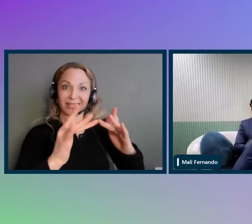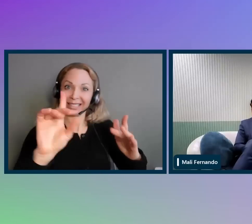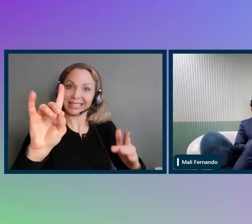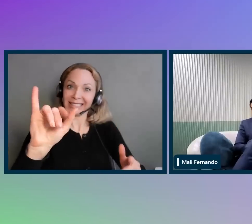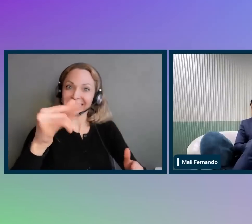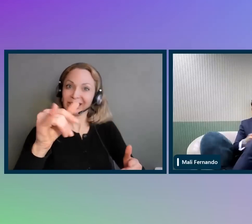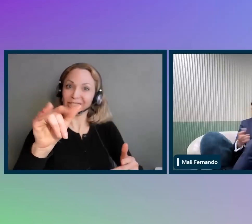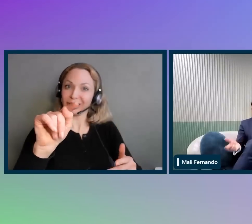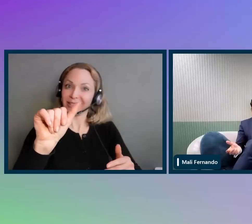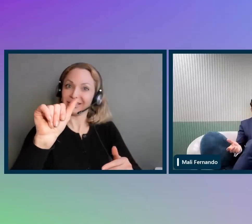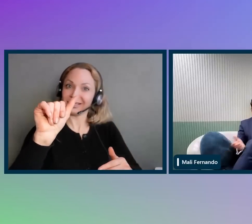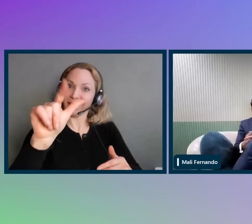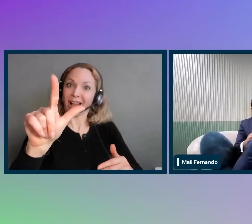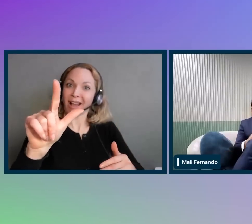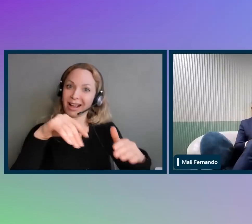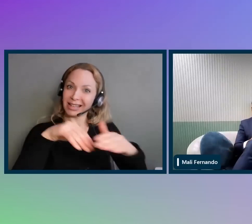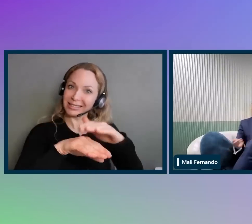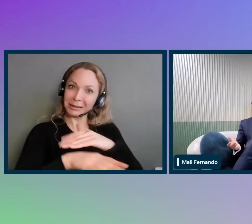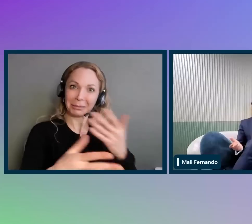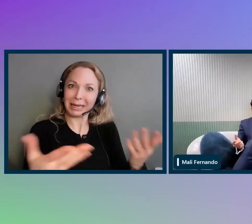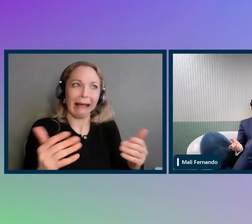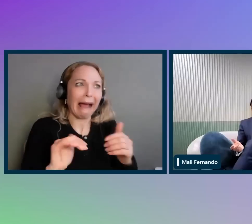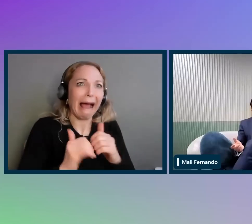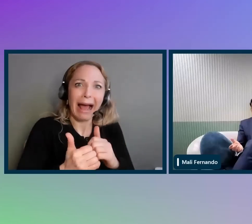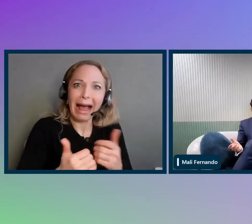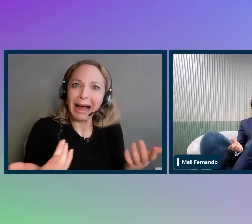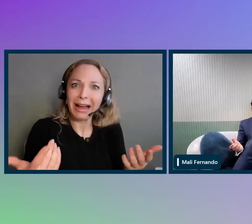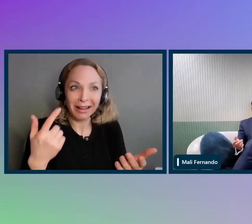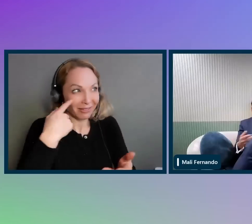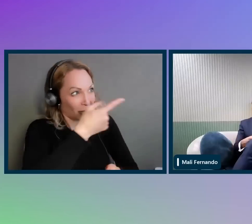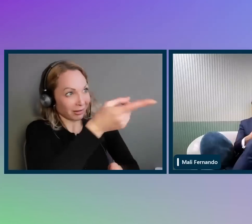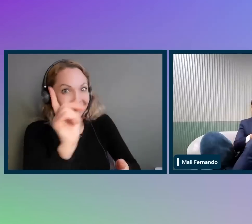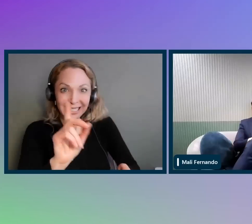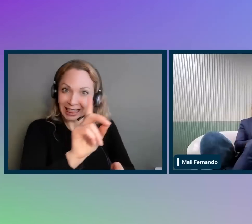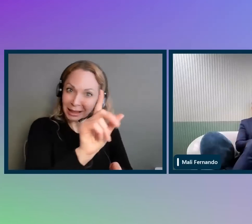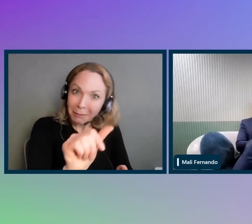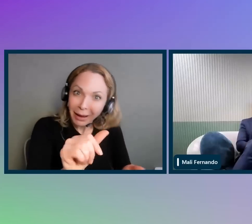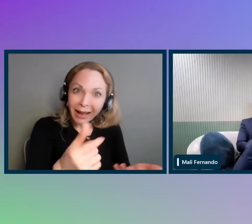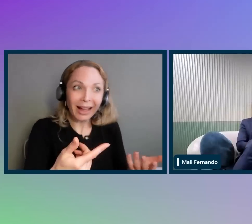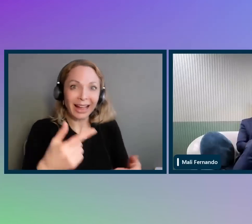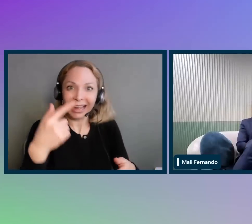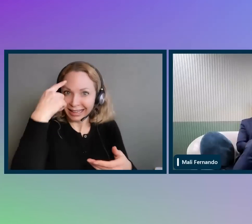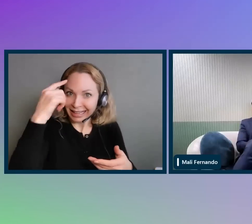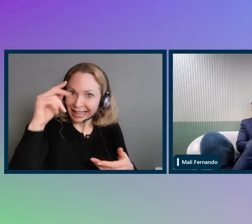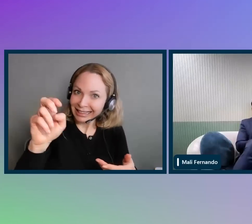who are disabled and neuro divergent? There wasn't another organization to learn from. So look, we made a lot of mistakes,